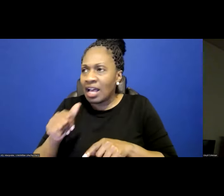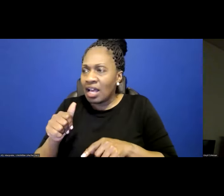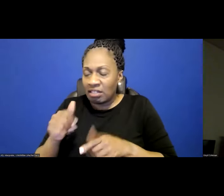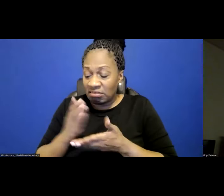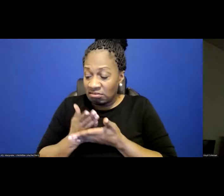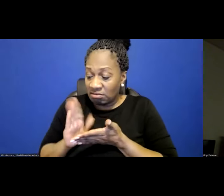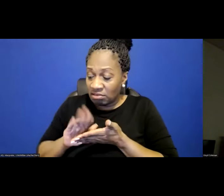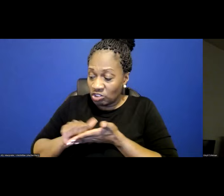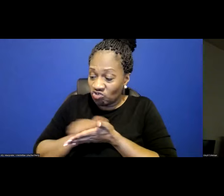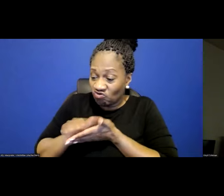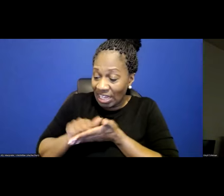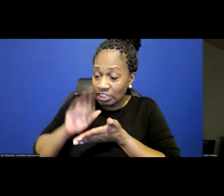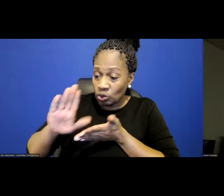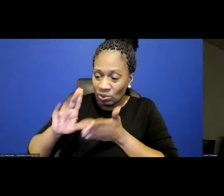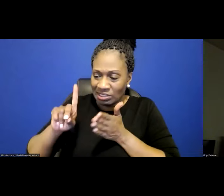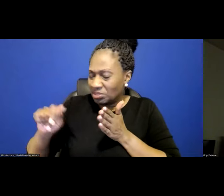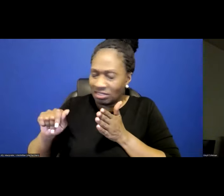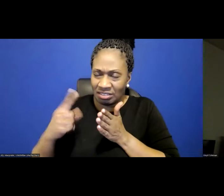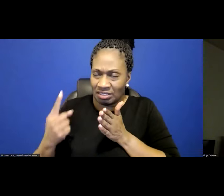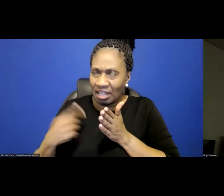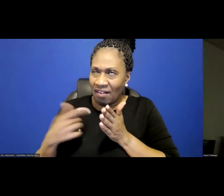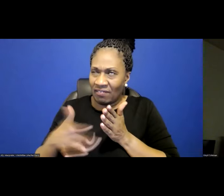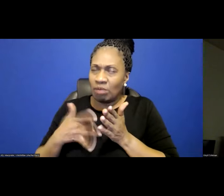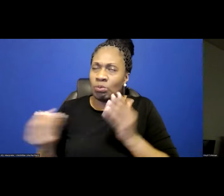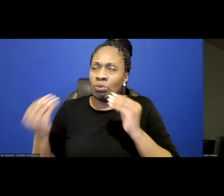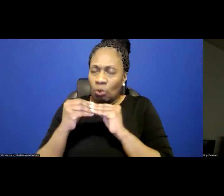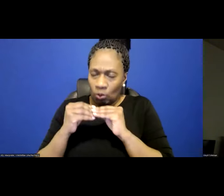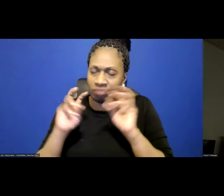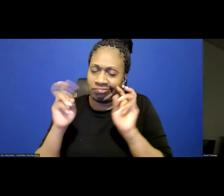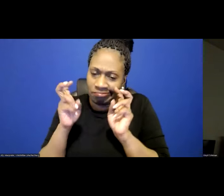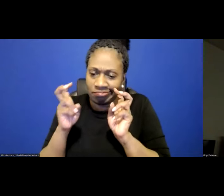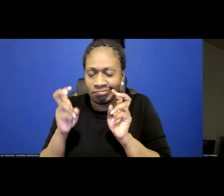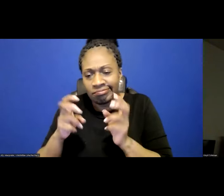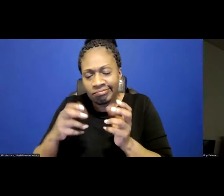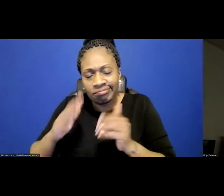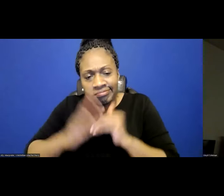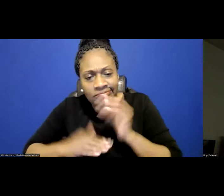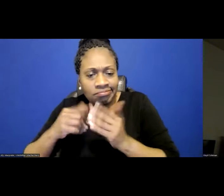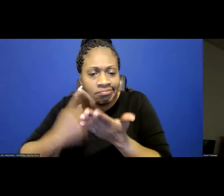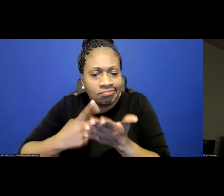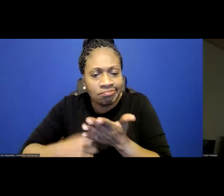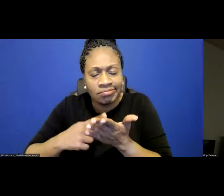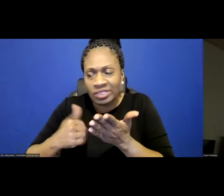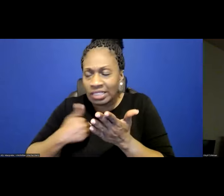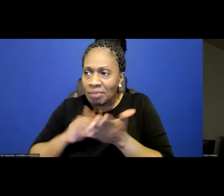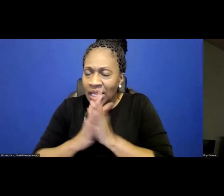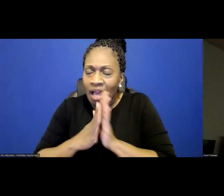And this is definitely something that I felt more comfortable talking about as I've grown older as an artist.